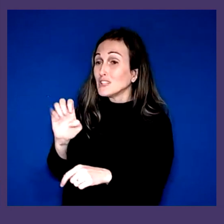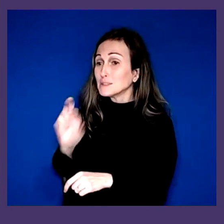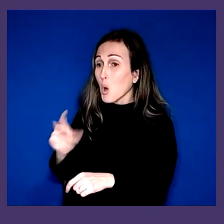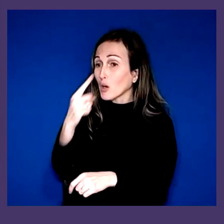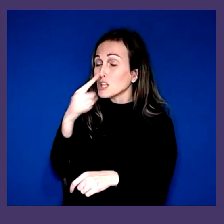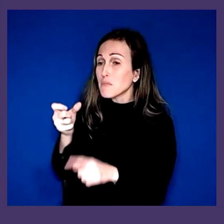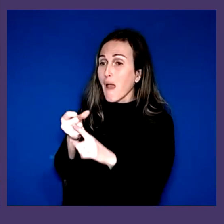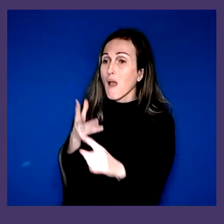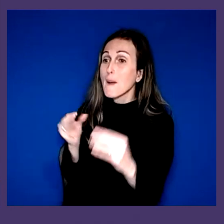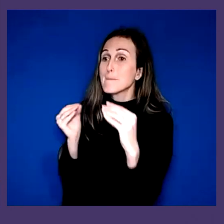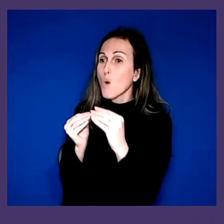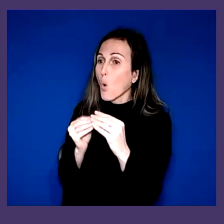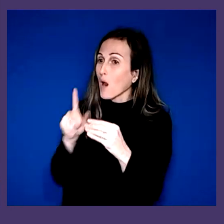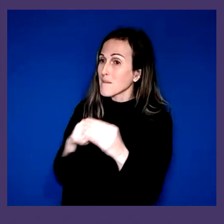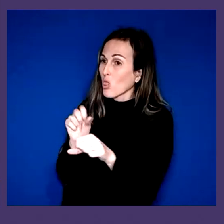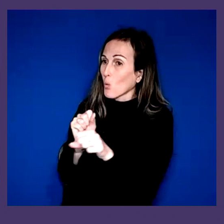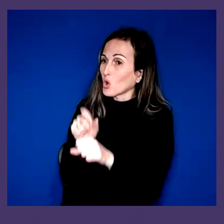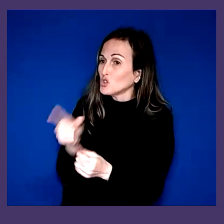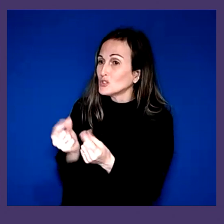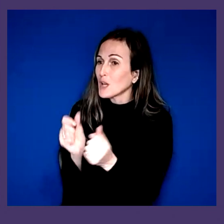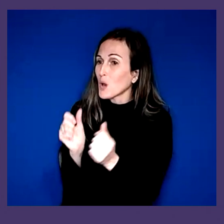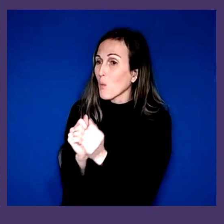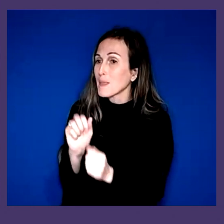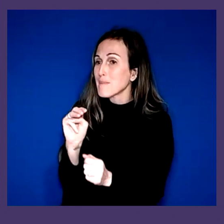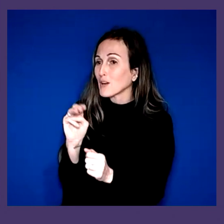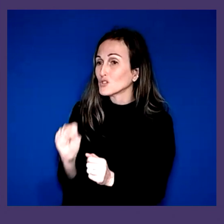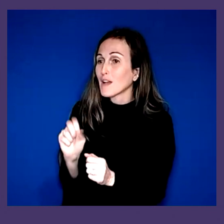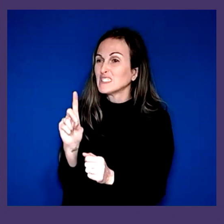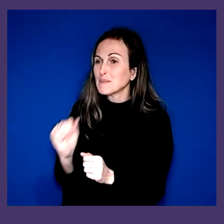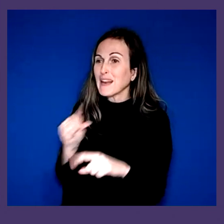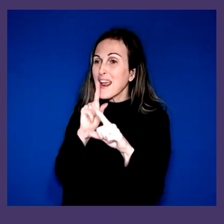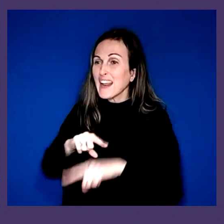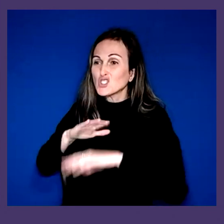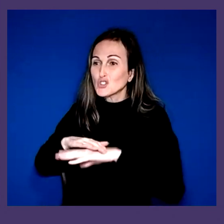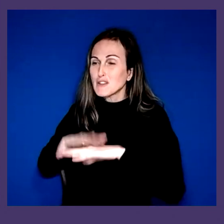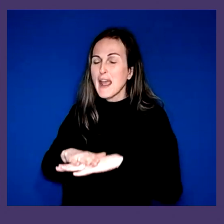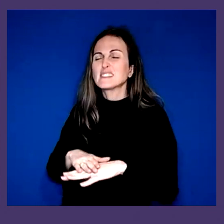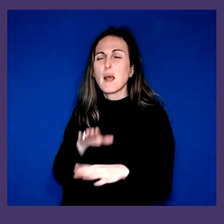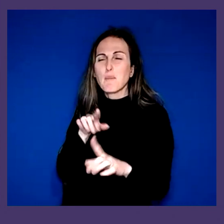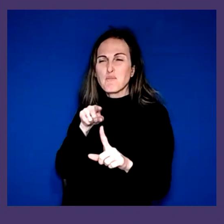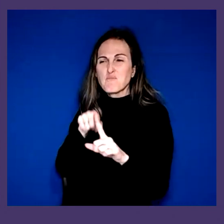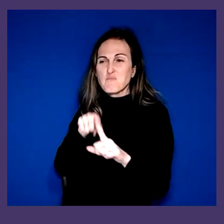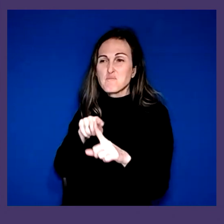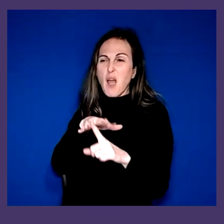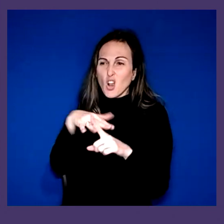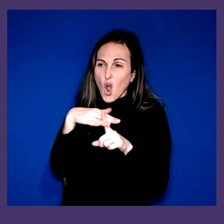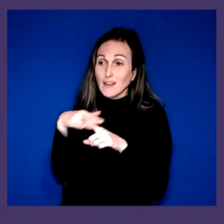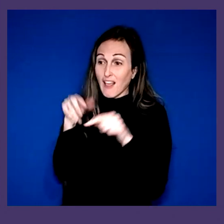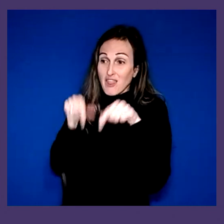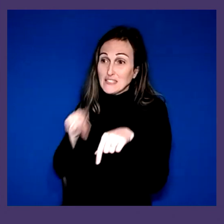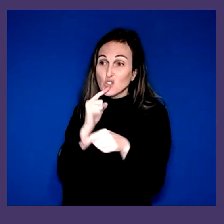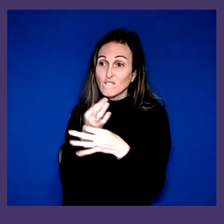For context, this is a free service for people with disabilities to get support for Windows, Office, and Xbox.